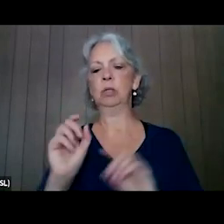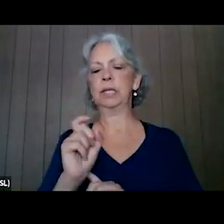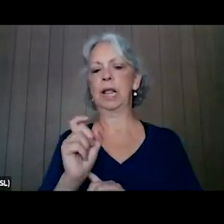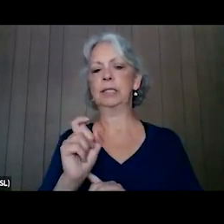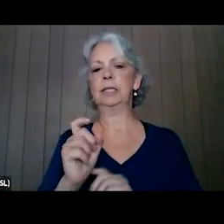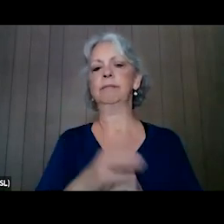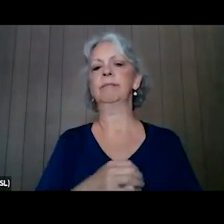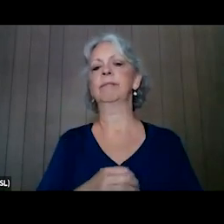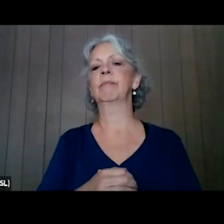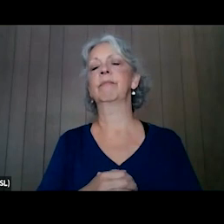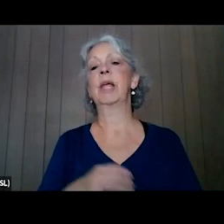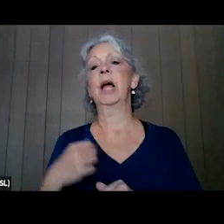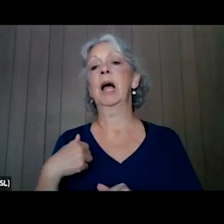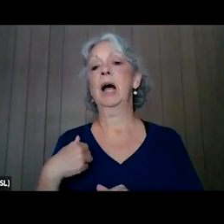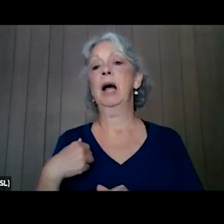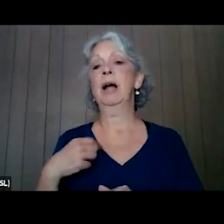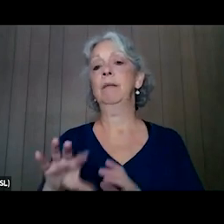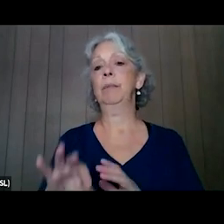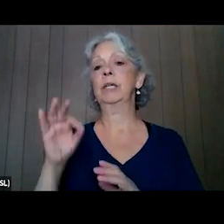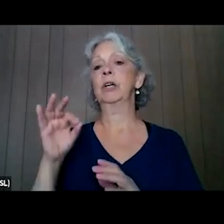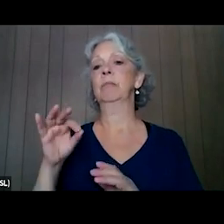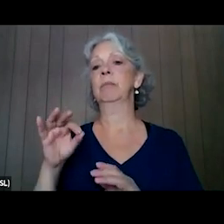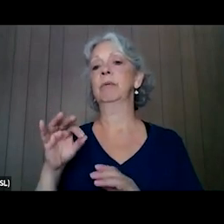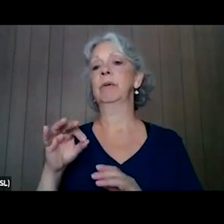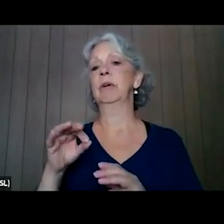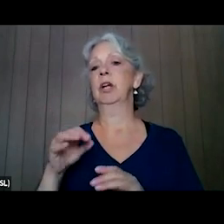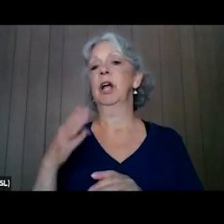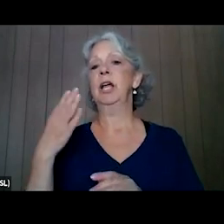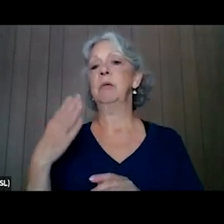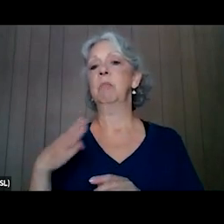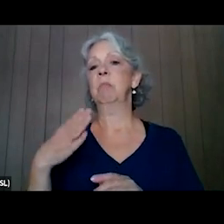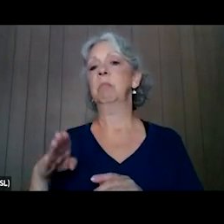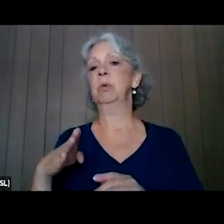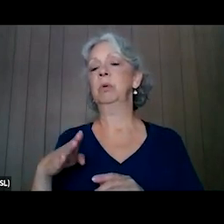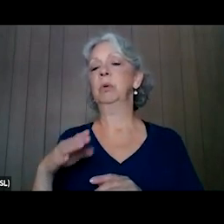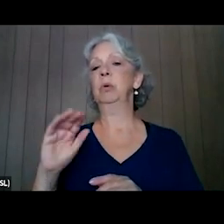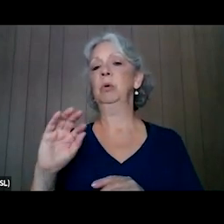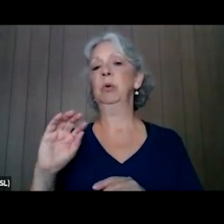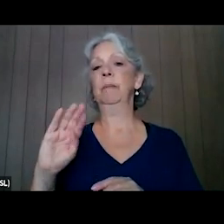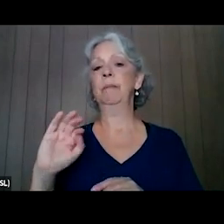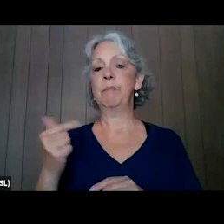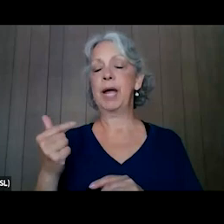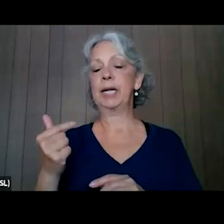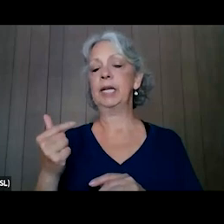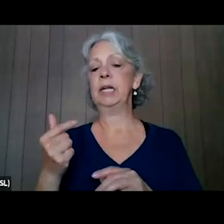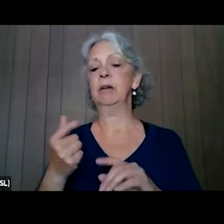I've picked up a empty scrape blue baggie off the sidewalk or a cooker that was used off the sidewalk,